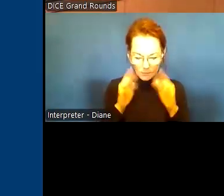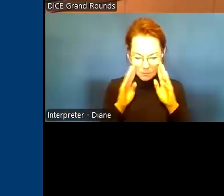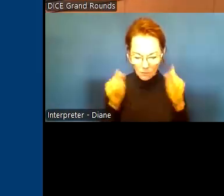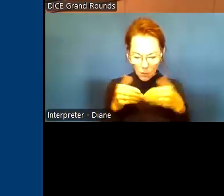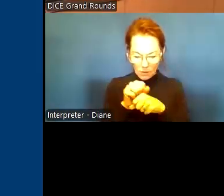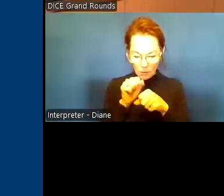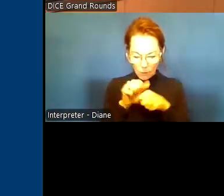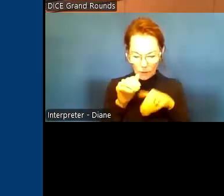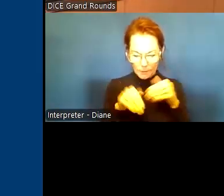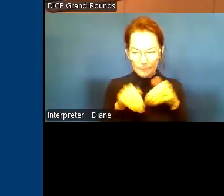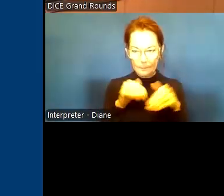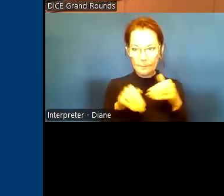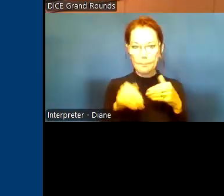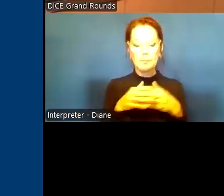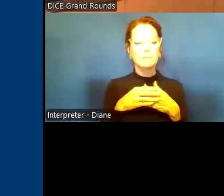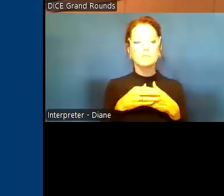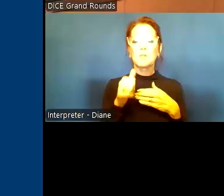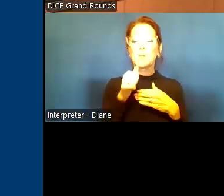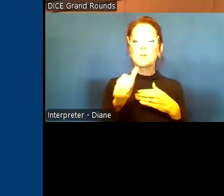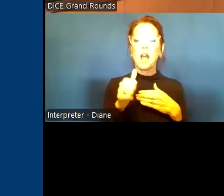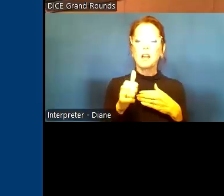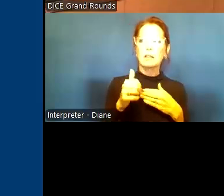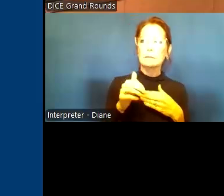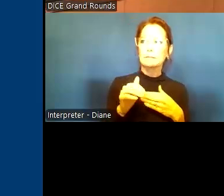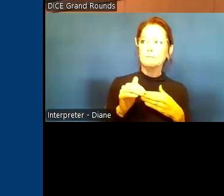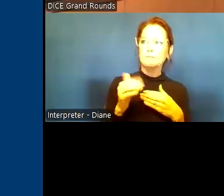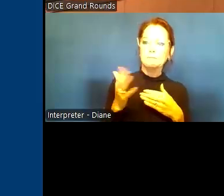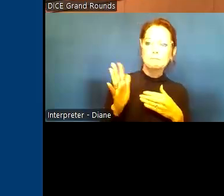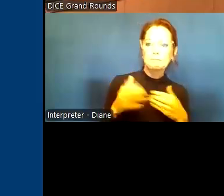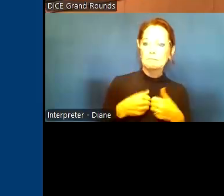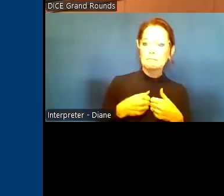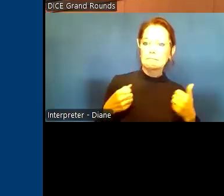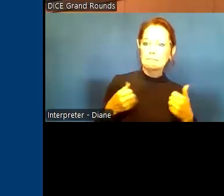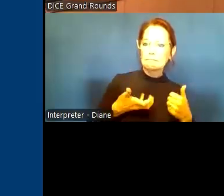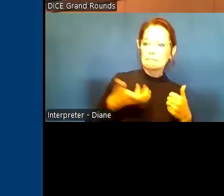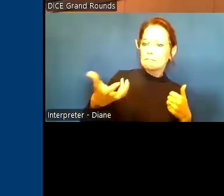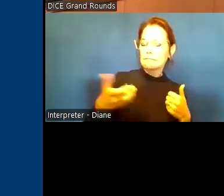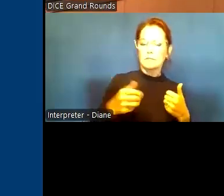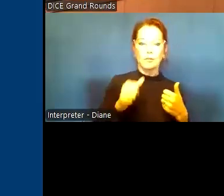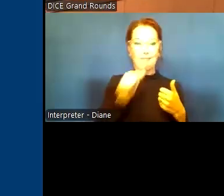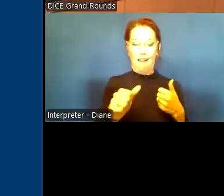you're not going to bring up any issues I mean a whole room of things and so the benefit of